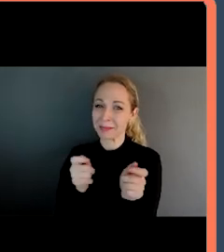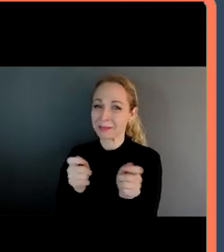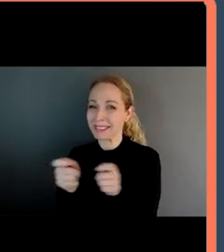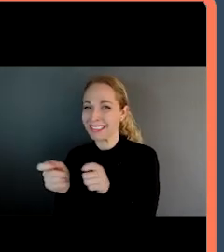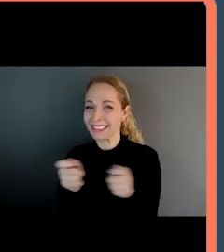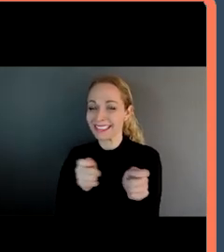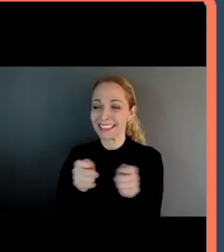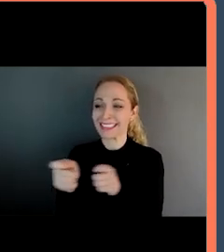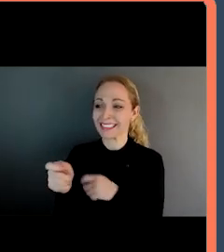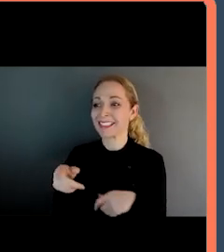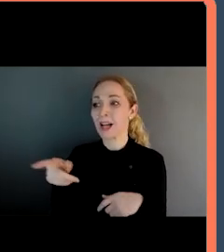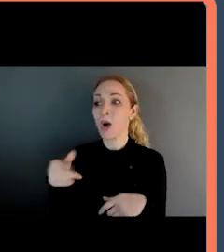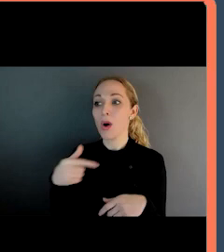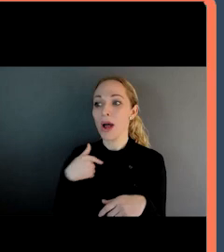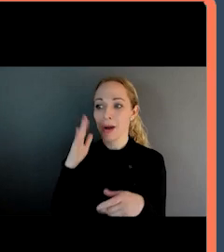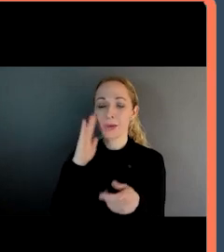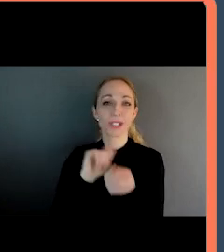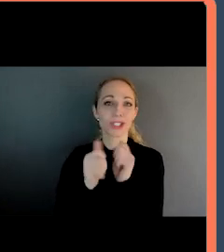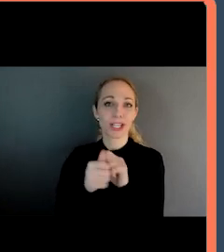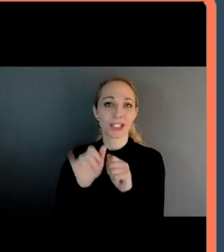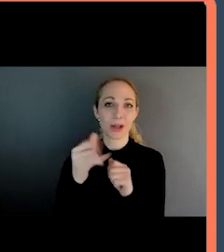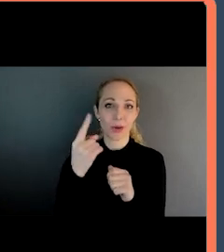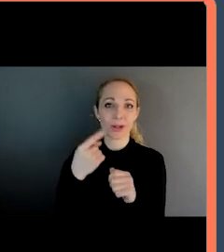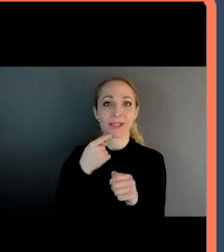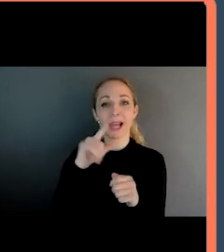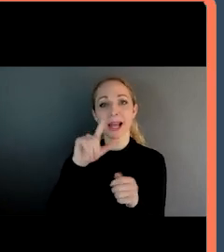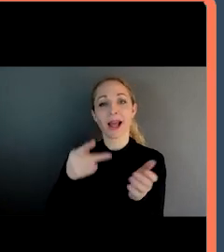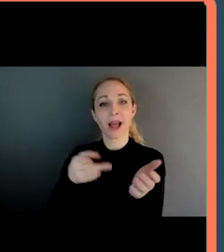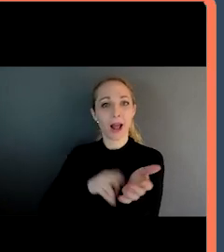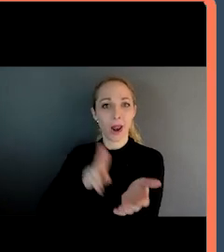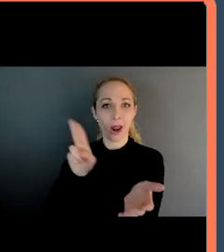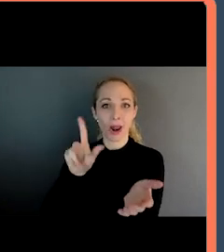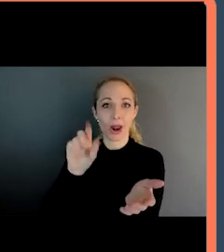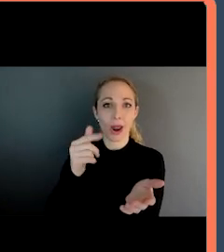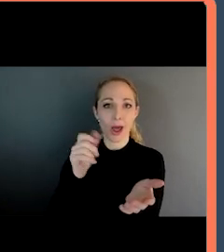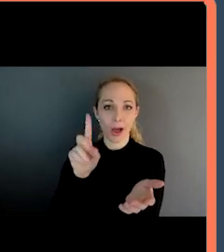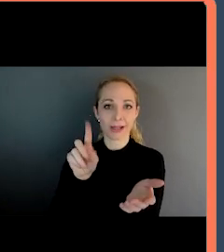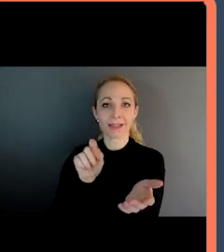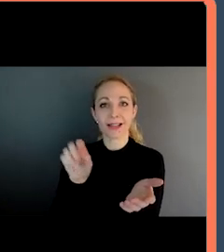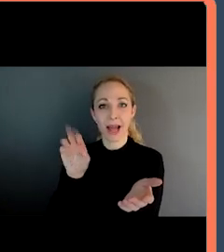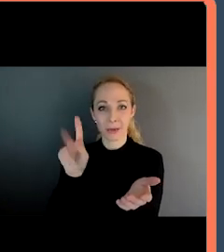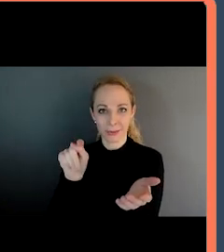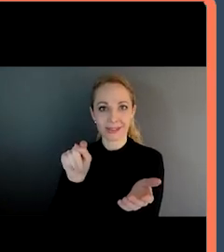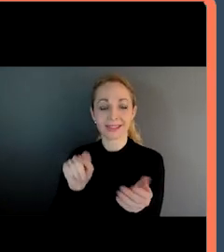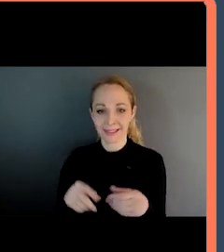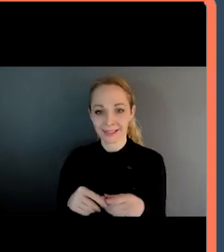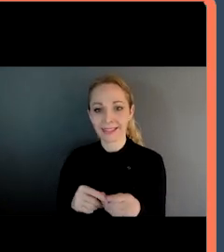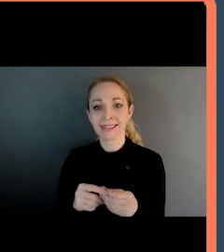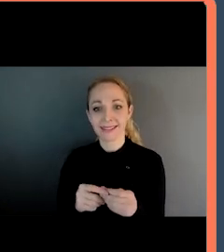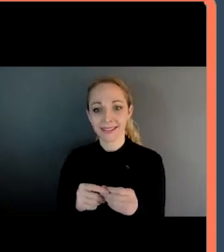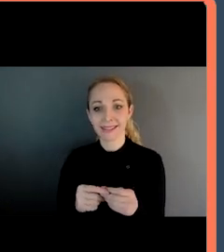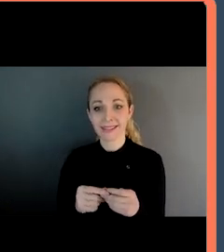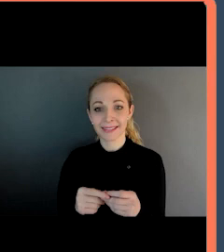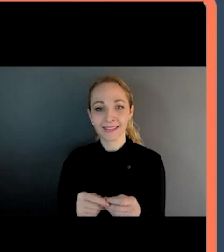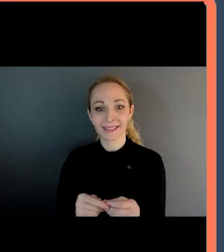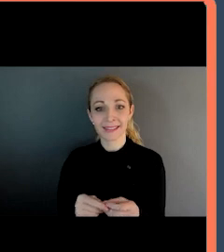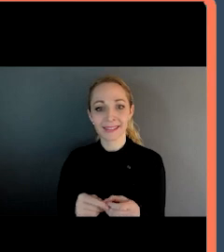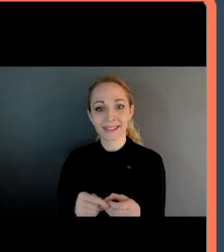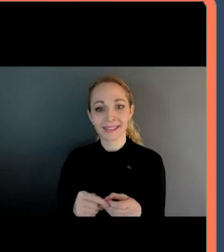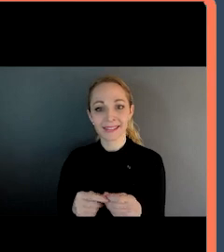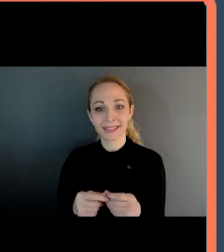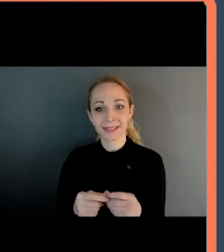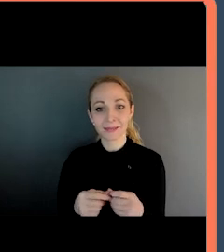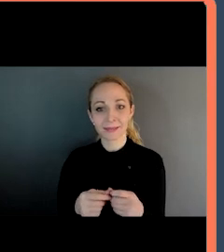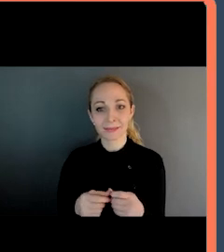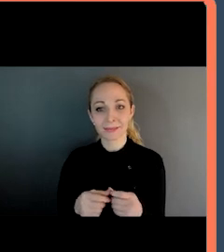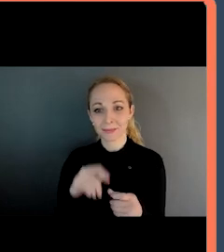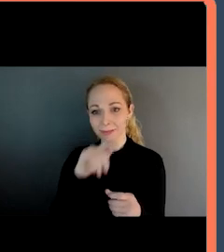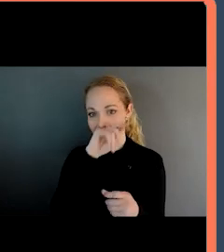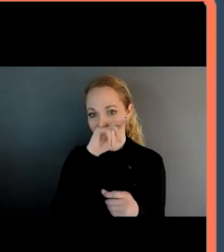CHANGE THIS TO SAY LOGGED OUT.